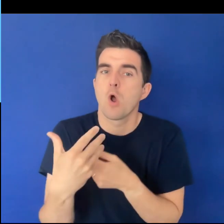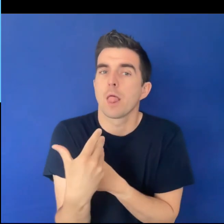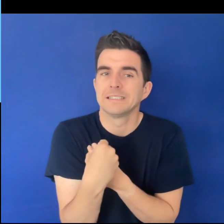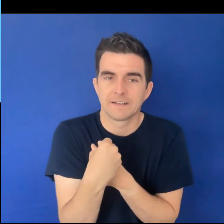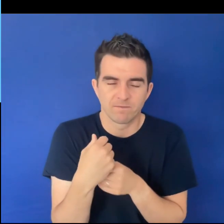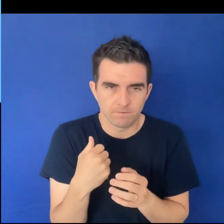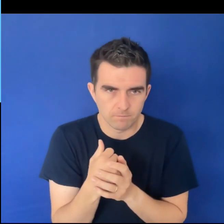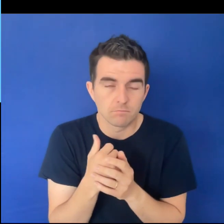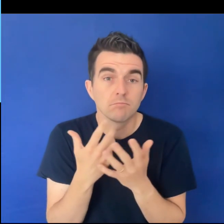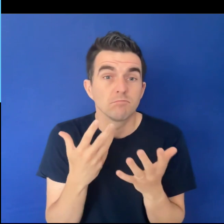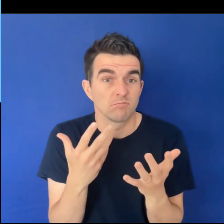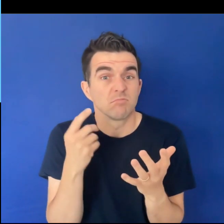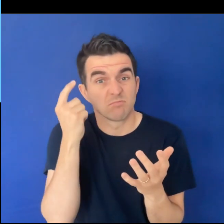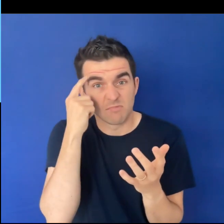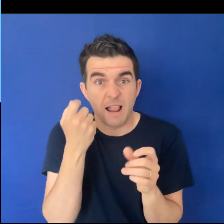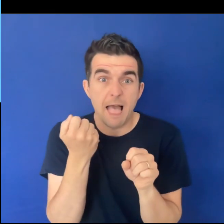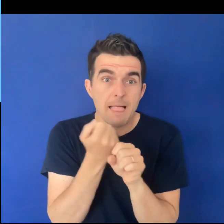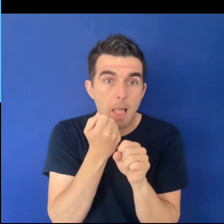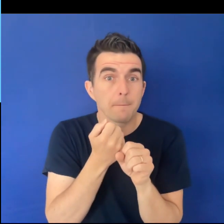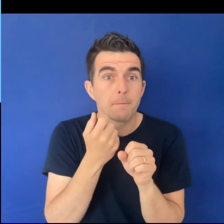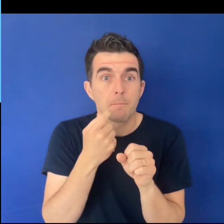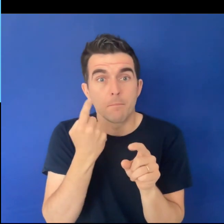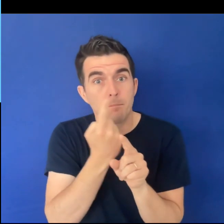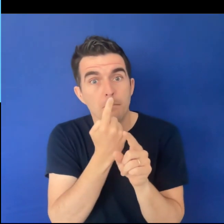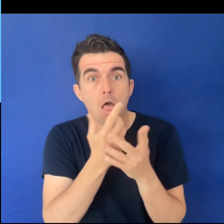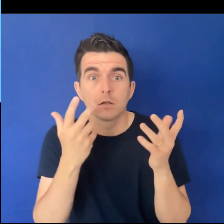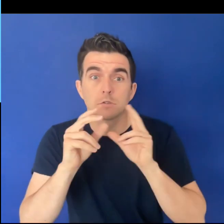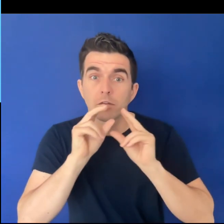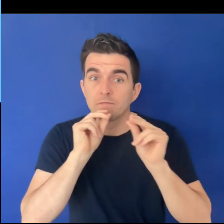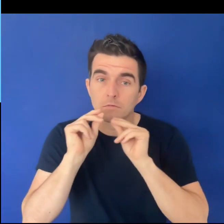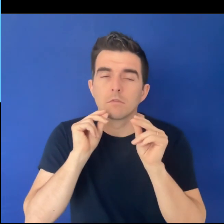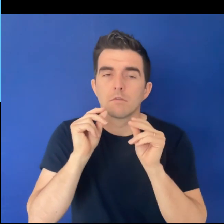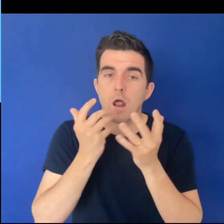especially if your game has a lot of spoken dialogue. A lot of times you already have a